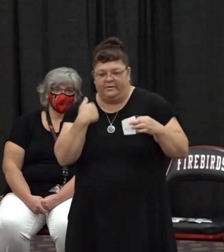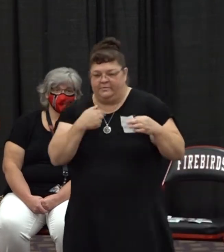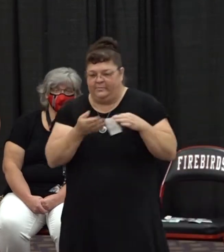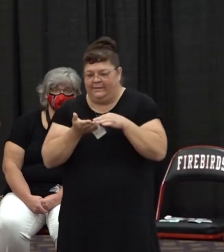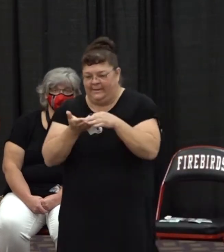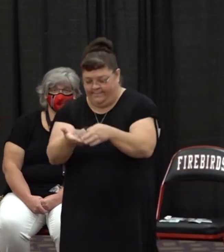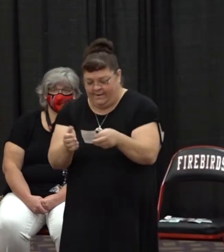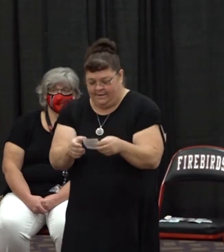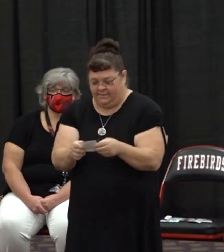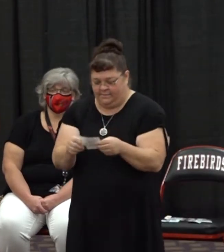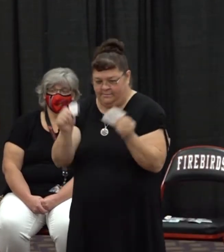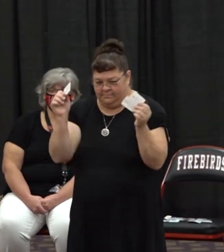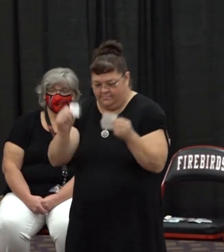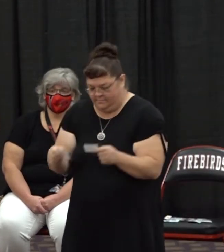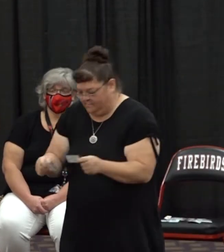This is their membership card.